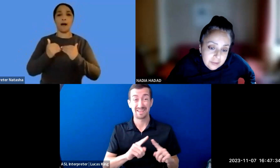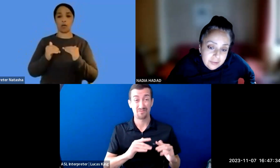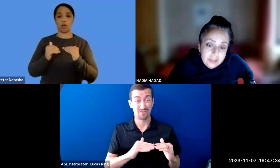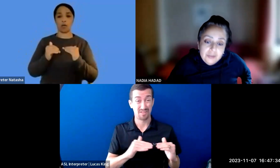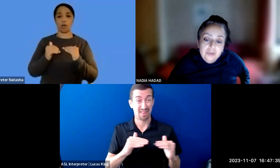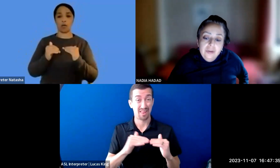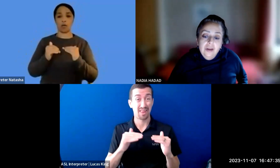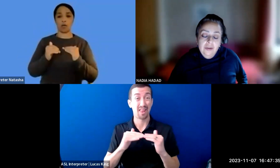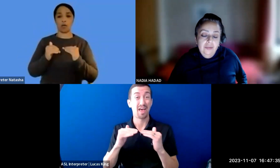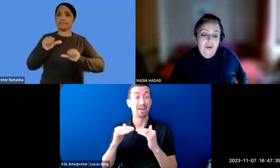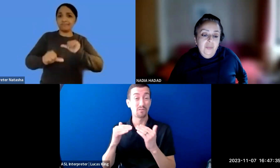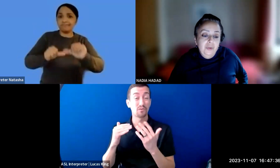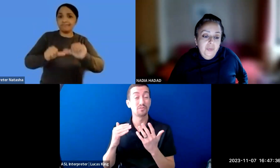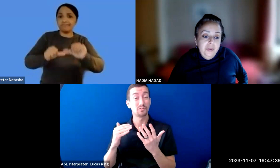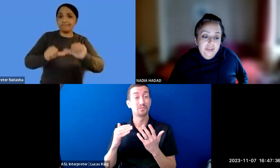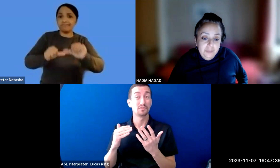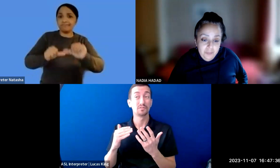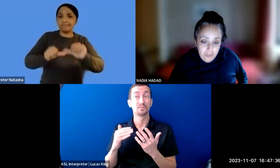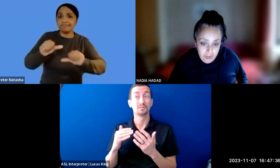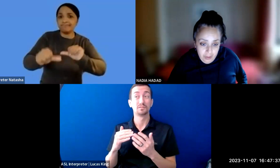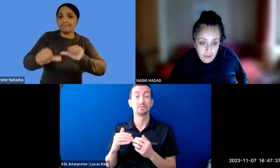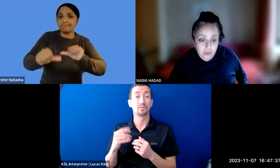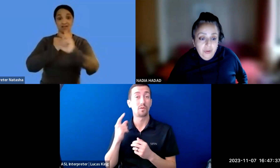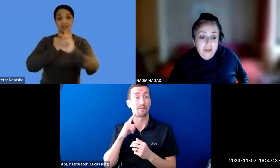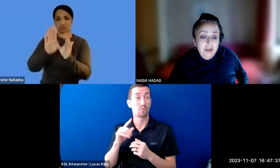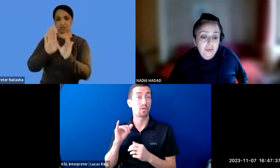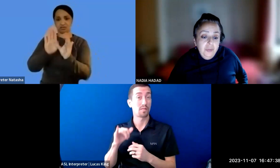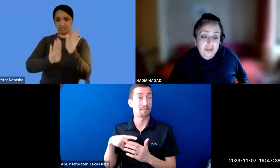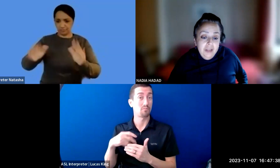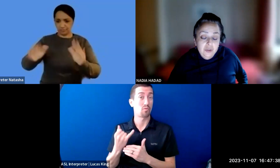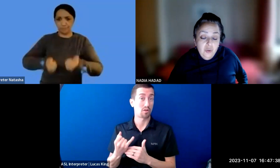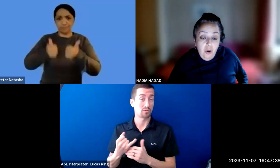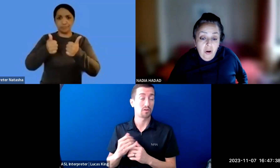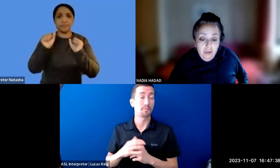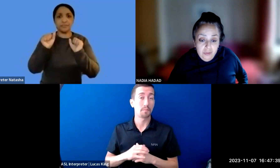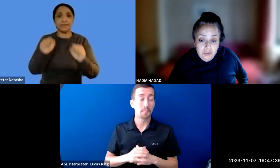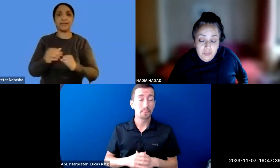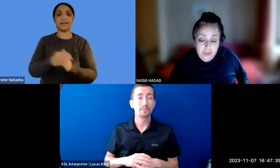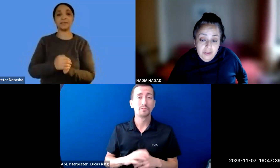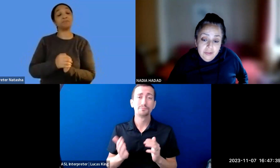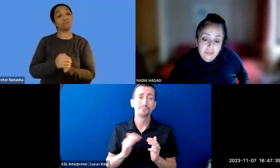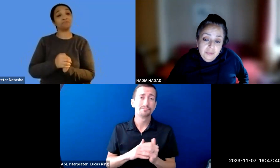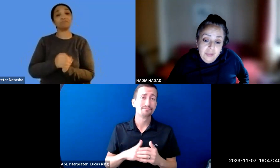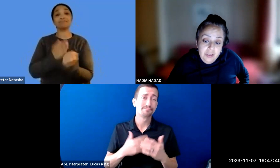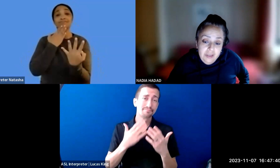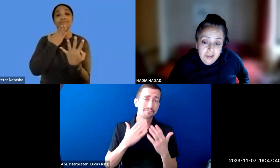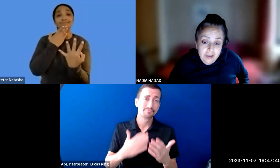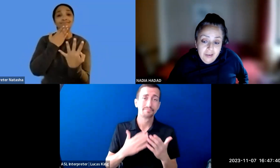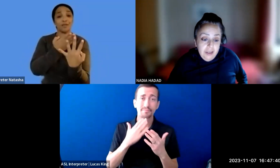in the international development cooperation. Again a big thanks to all of the speakers of today.